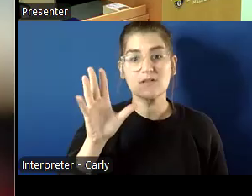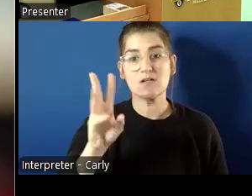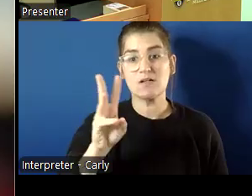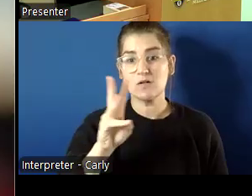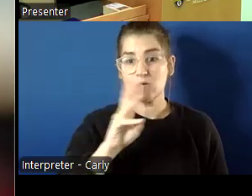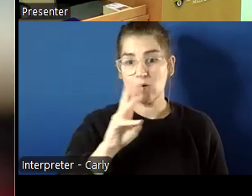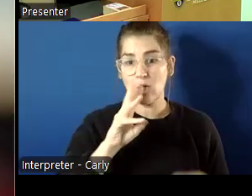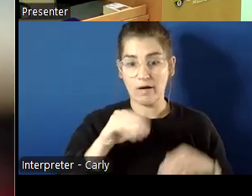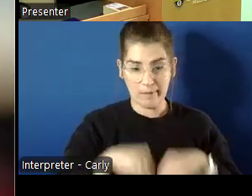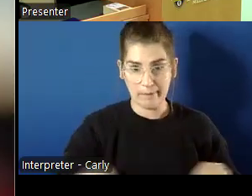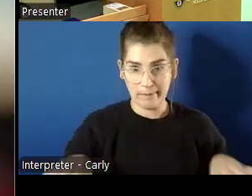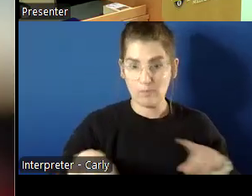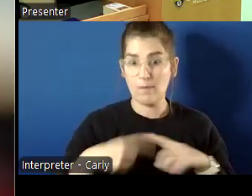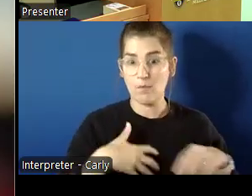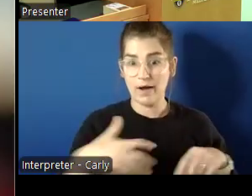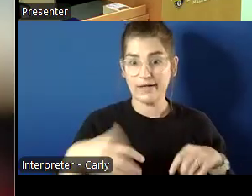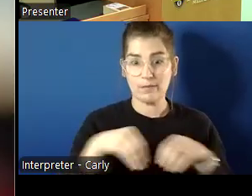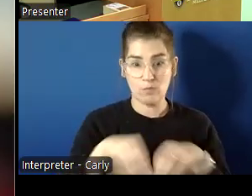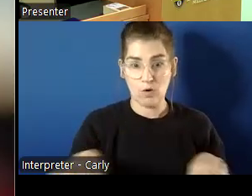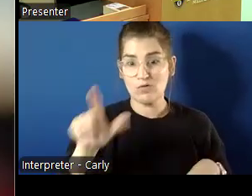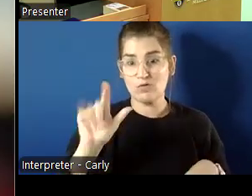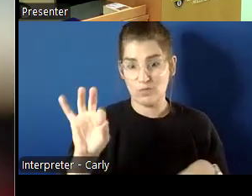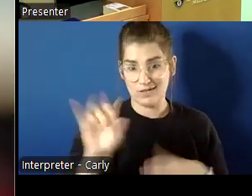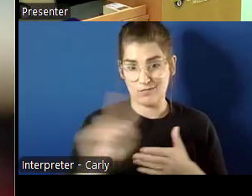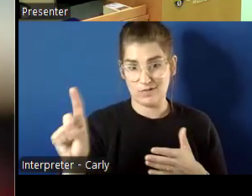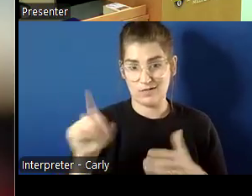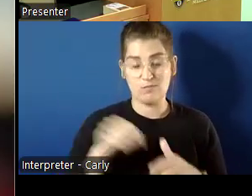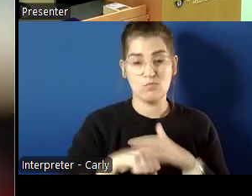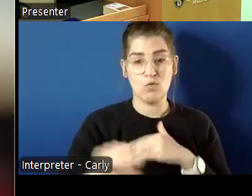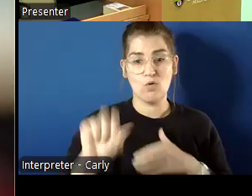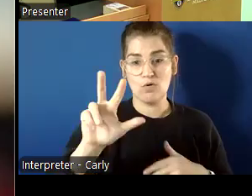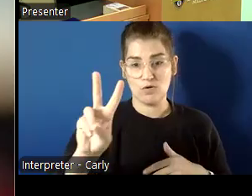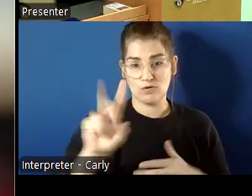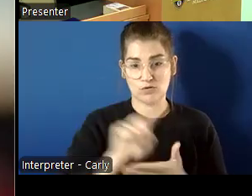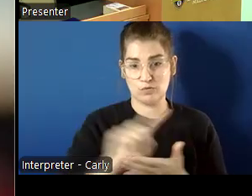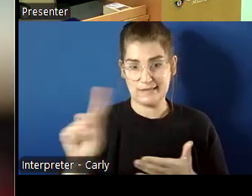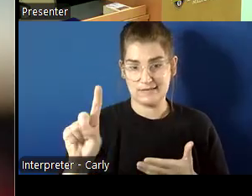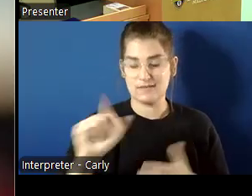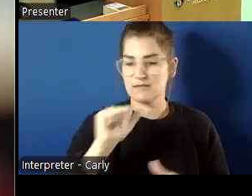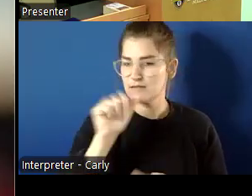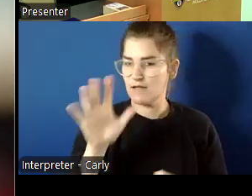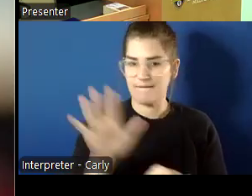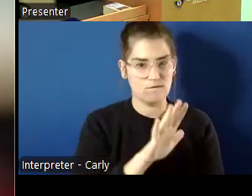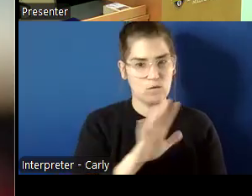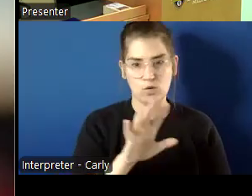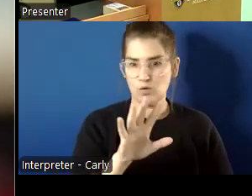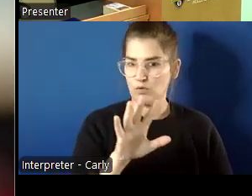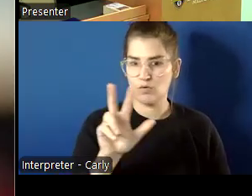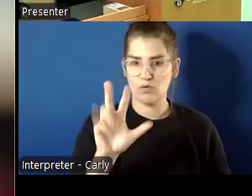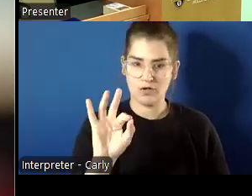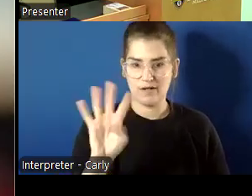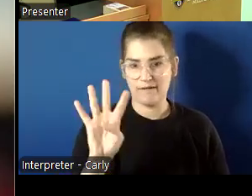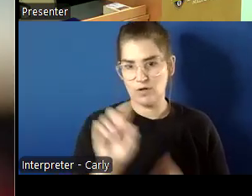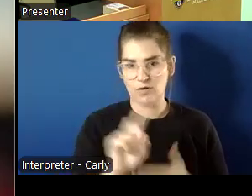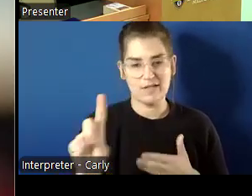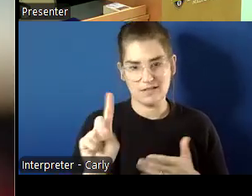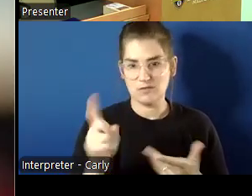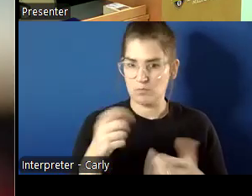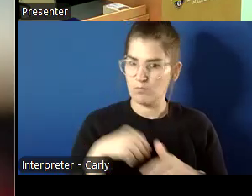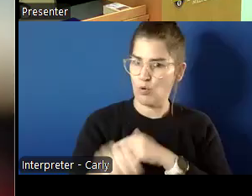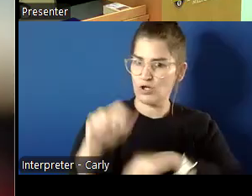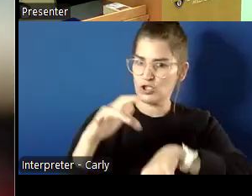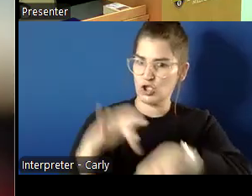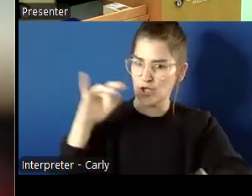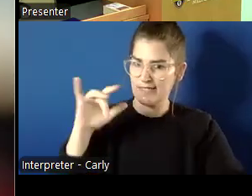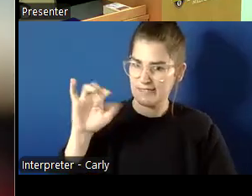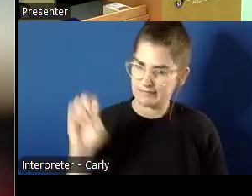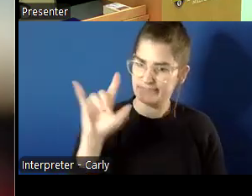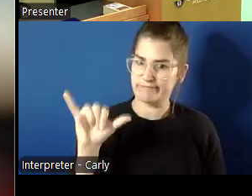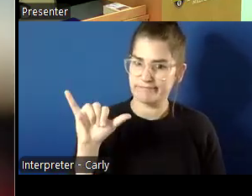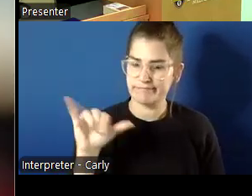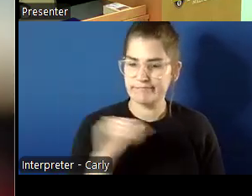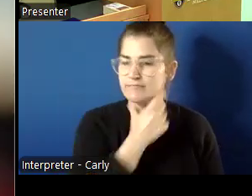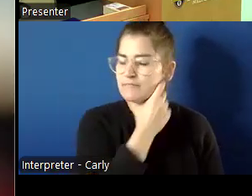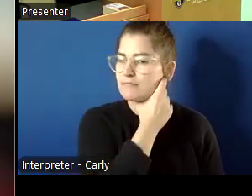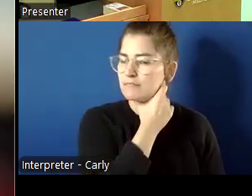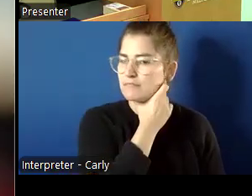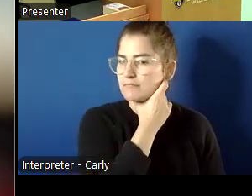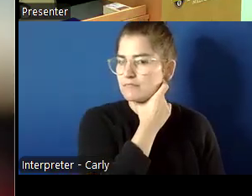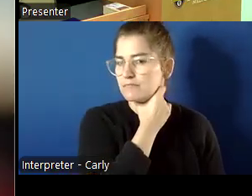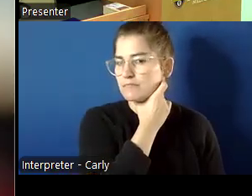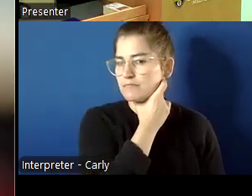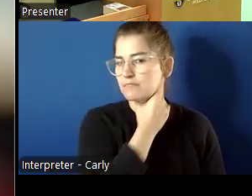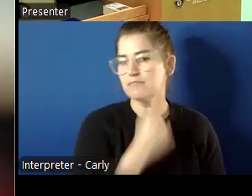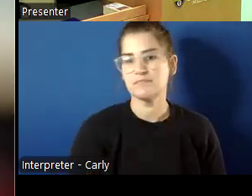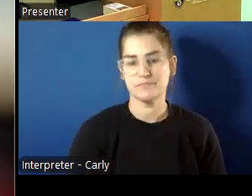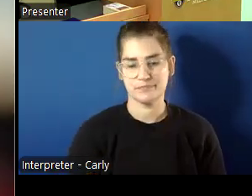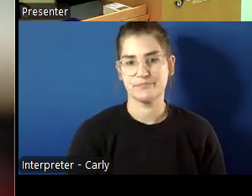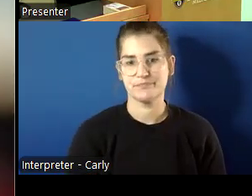weeks. He was born at 32 weeks. Didn't go to full gestation of 3940 weeks. What population has the